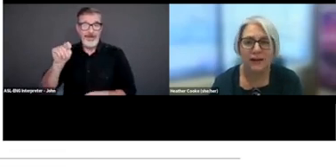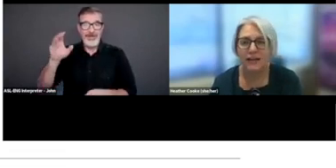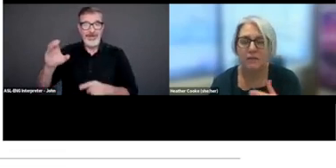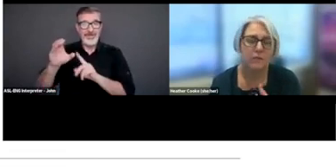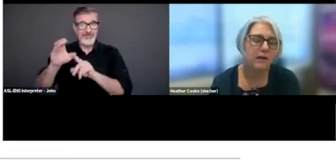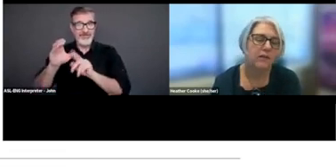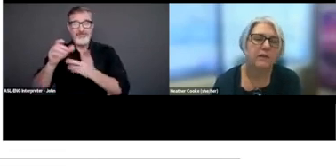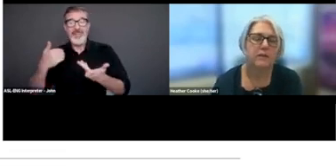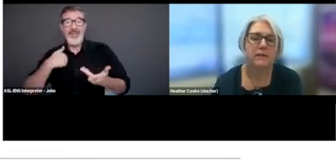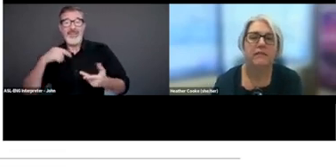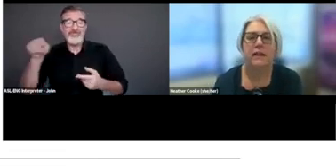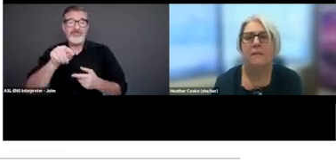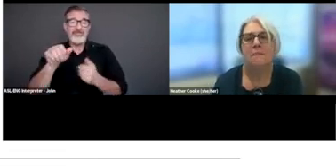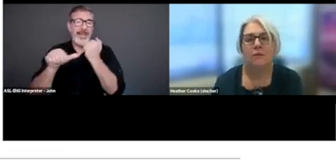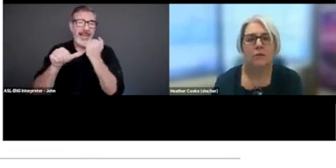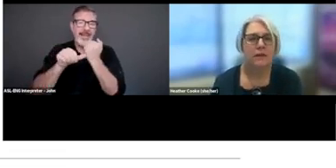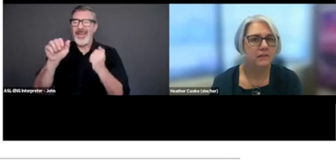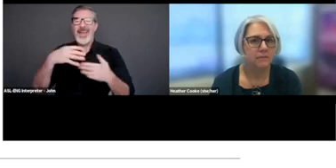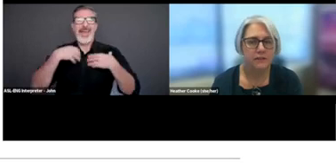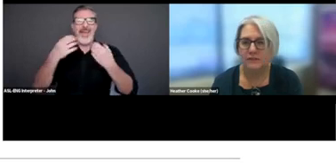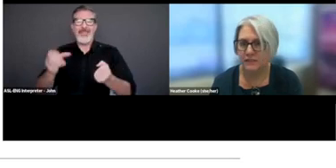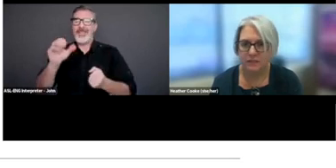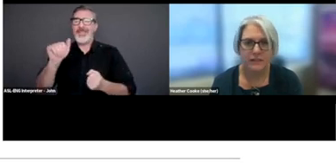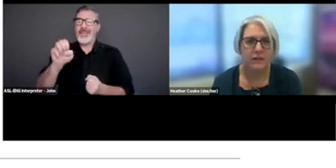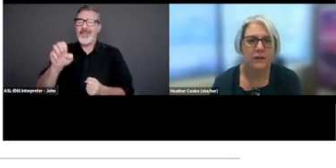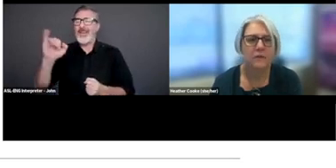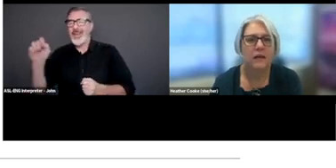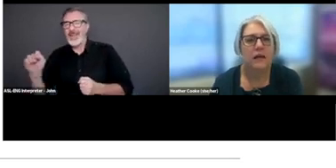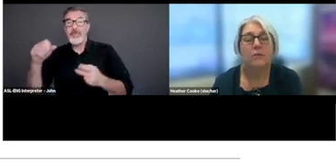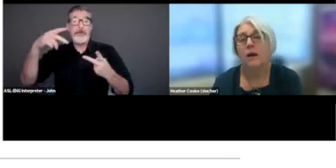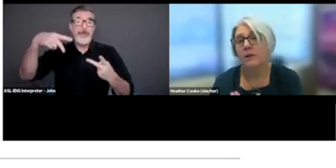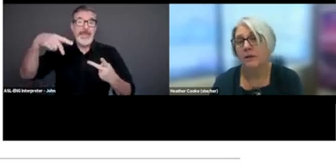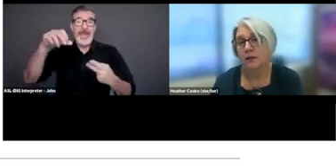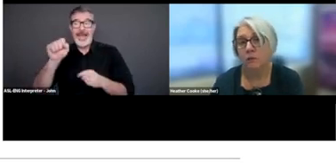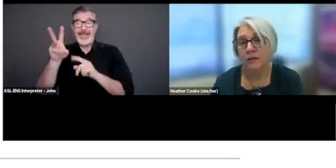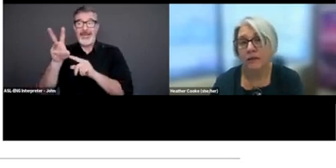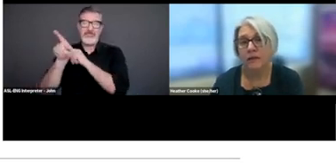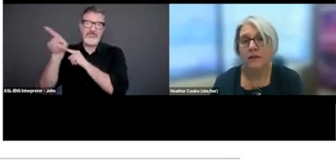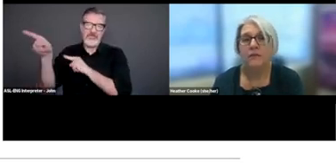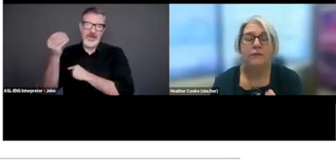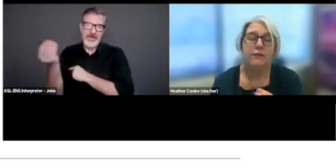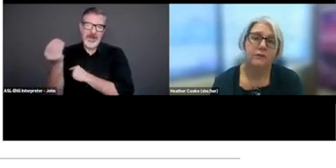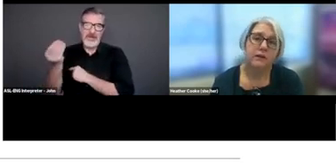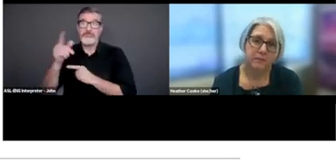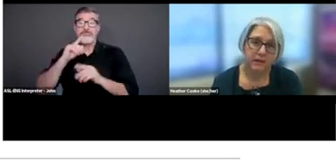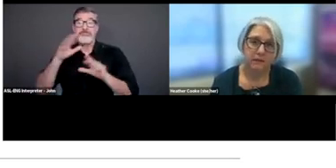healthcare aids. It's what we call them here in BC or PSW's in Ontario. They're primarily women. They're frequently from